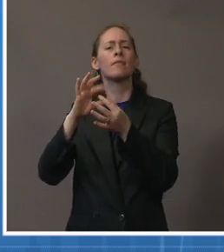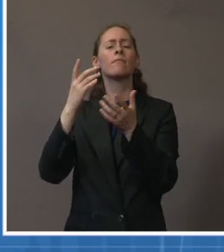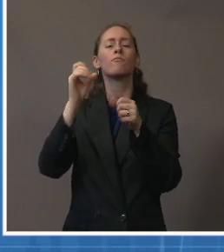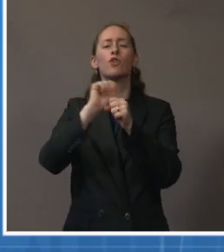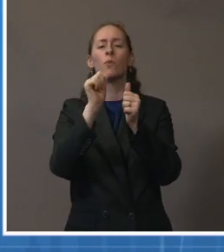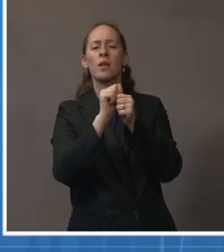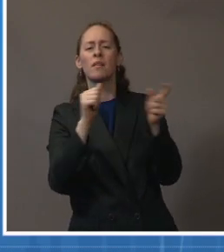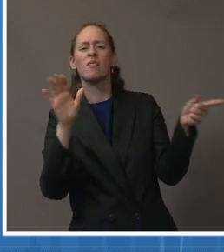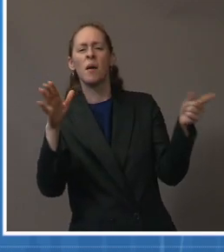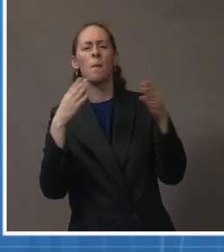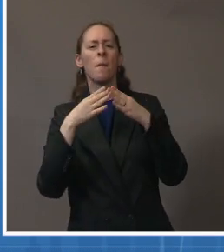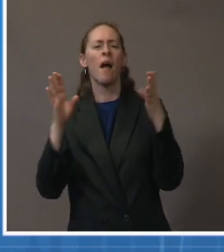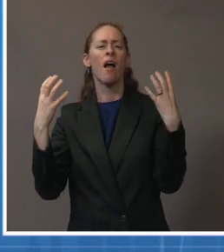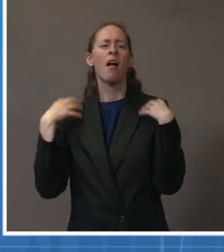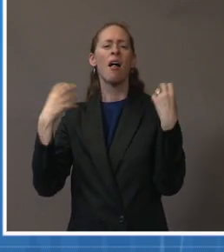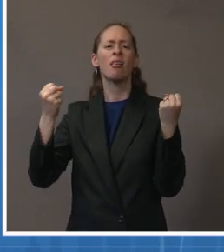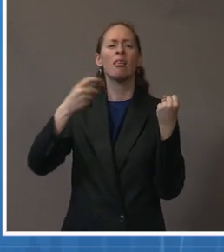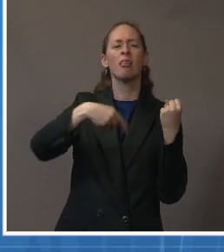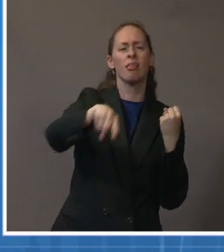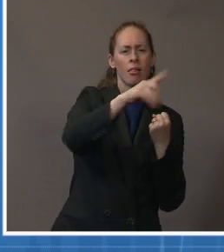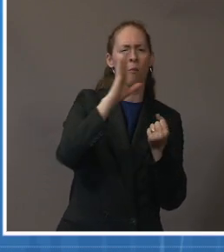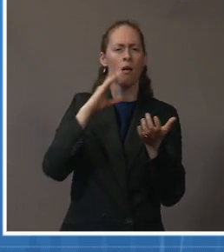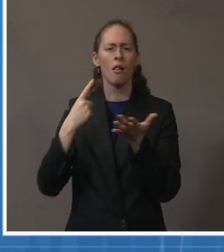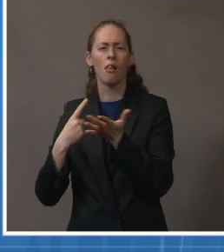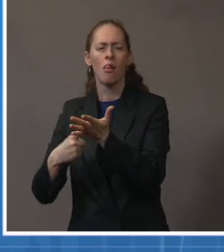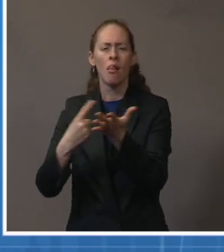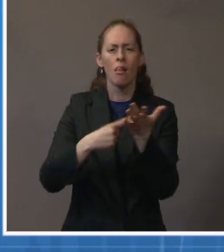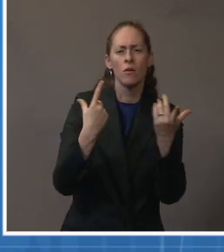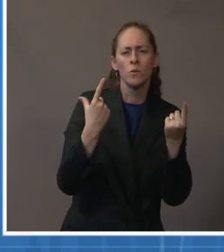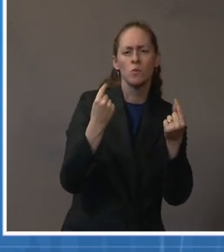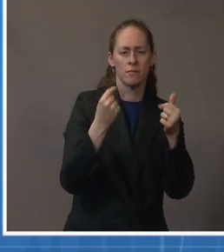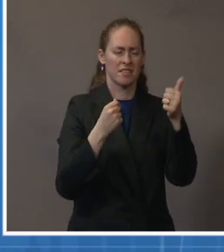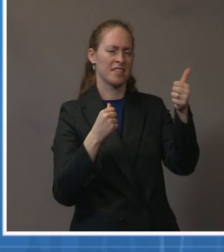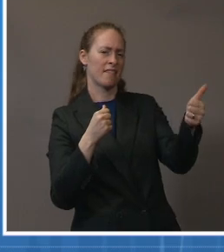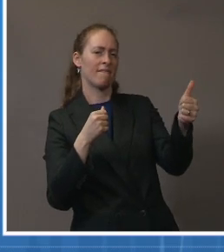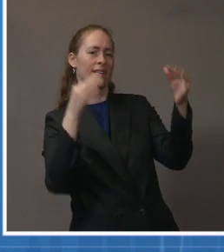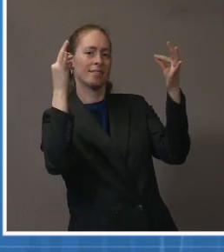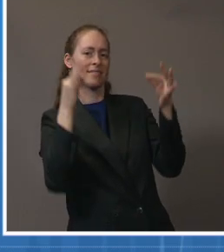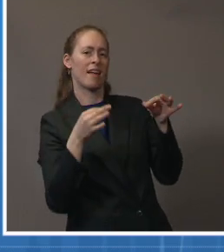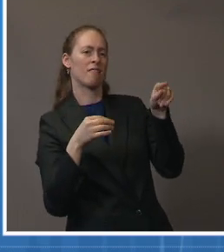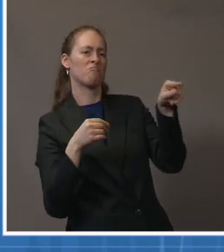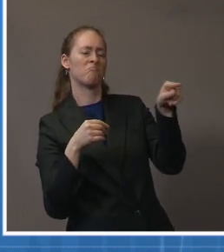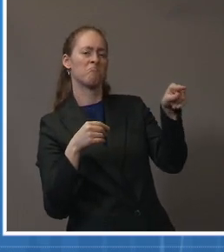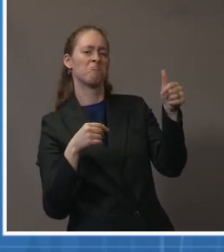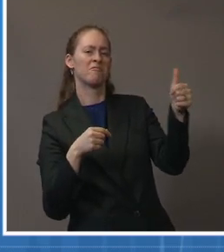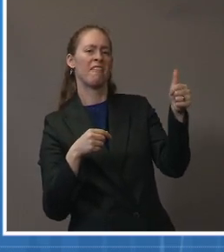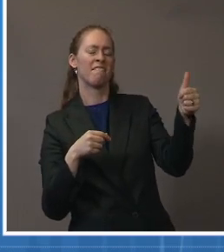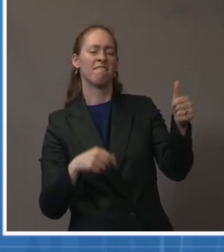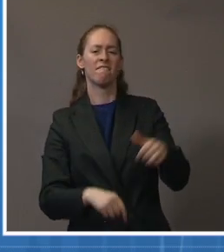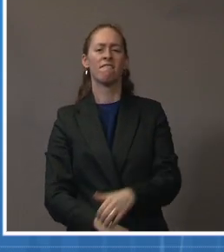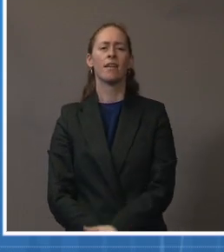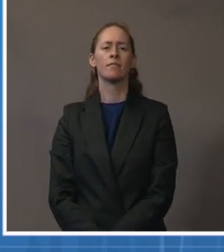who will be making some of the key determinations for where the doses are allocated. But ultimately, the United States